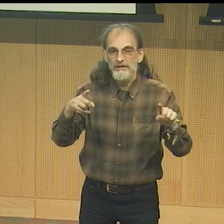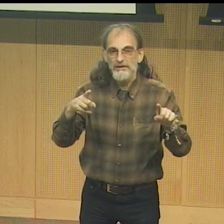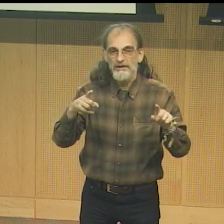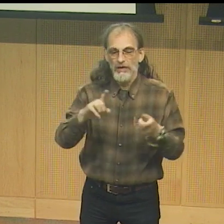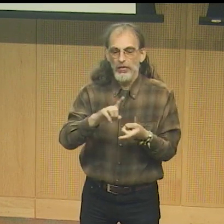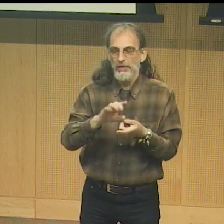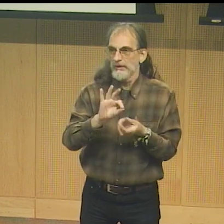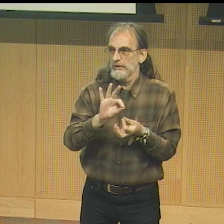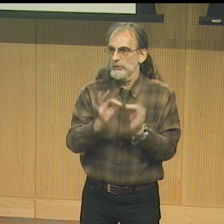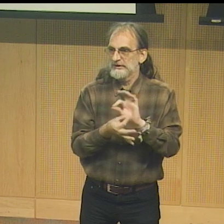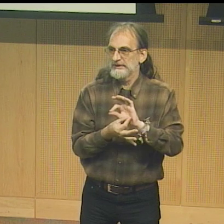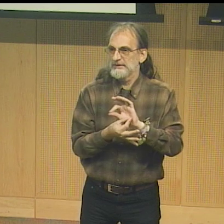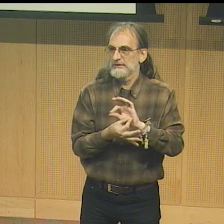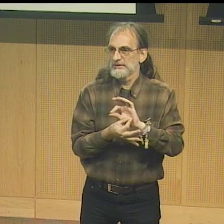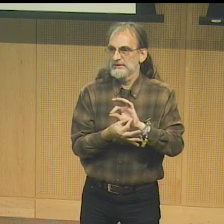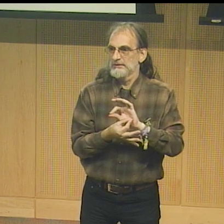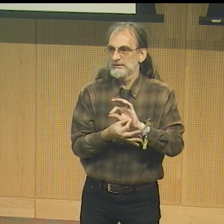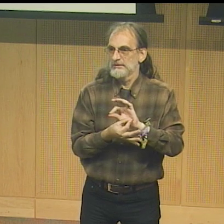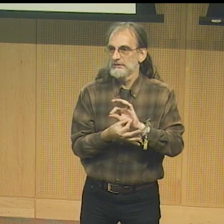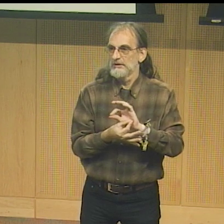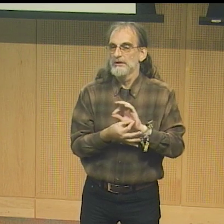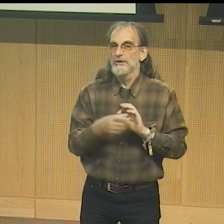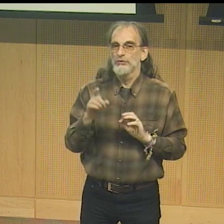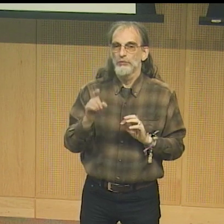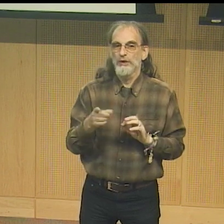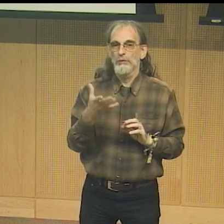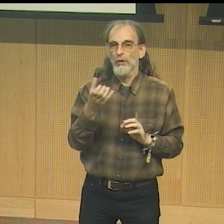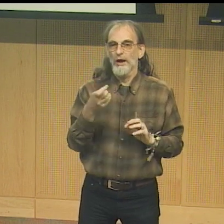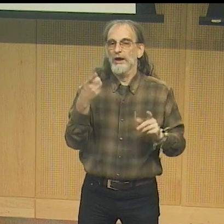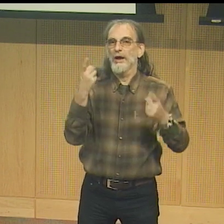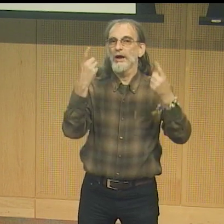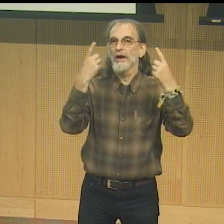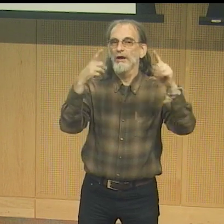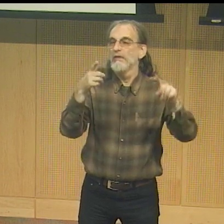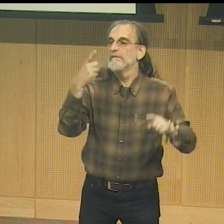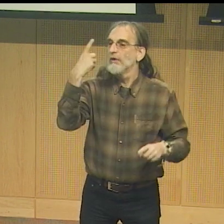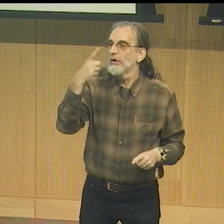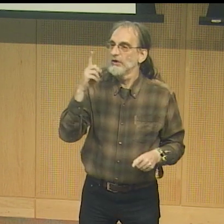stellar outcomes in the most recent future.